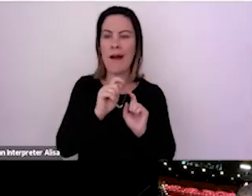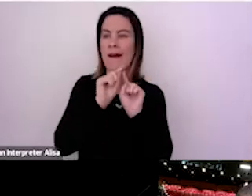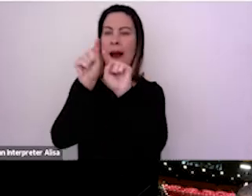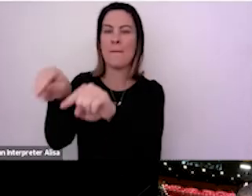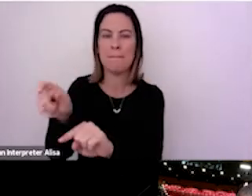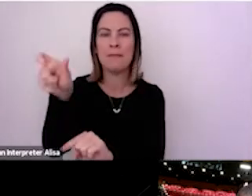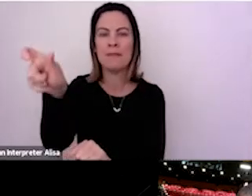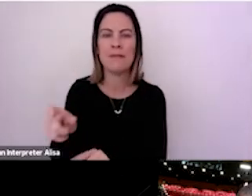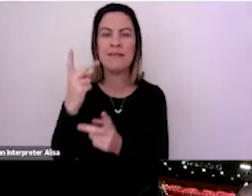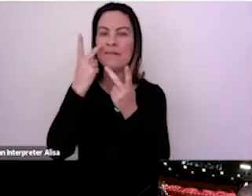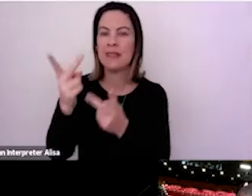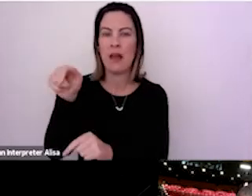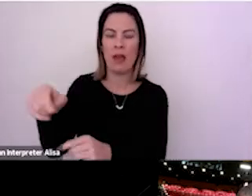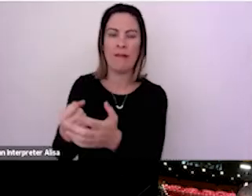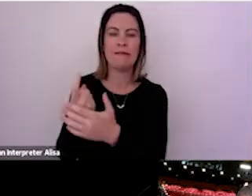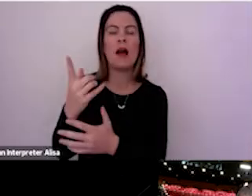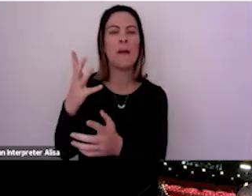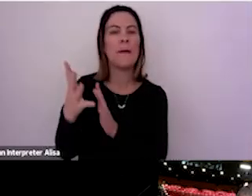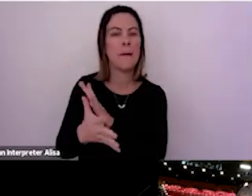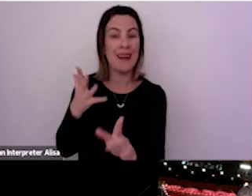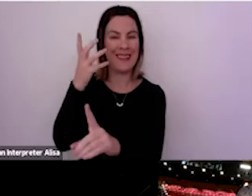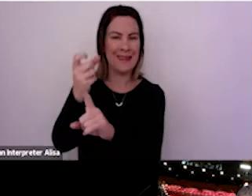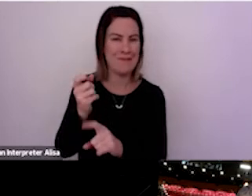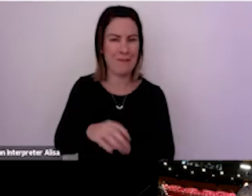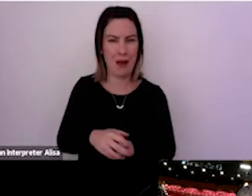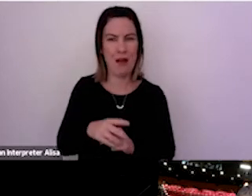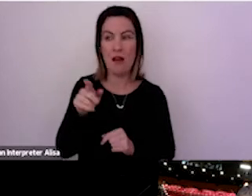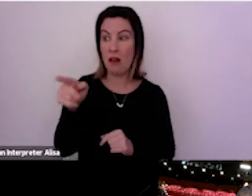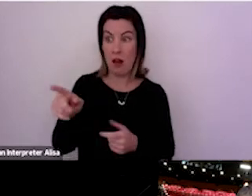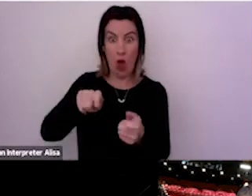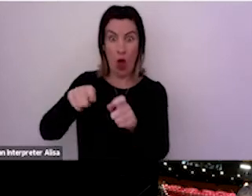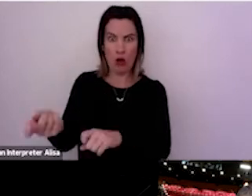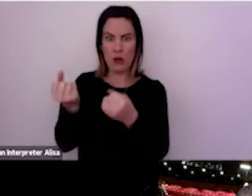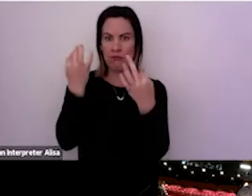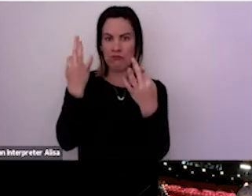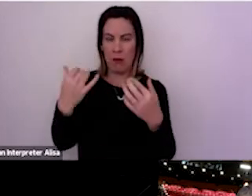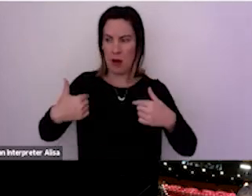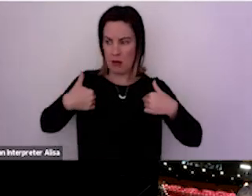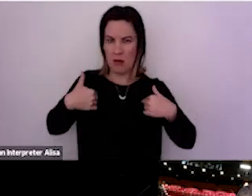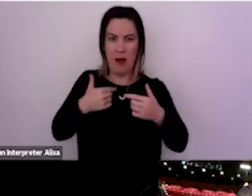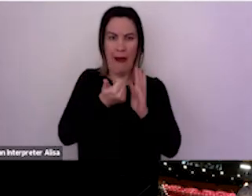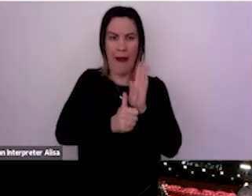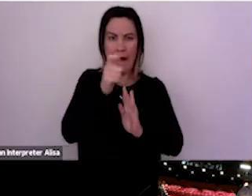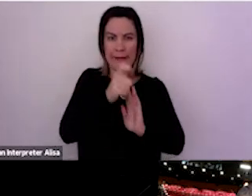So we know that listens have a flow-on affect in terms of cancellations around the country. So it is certainly the case